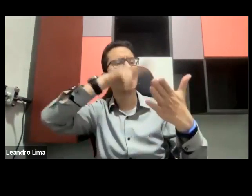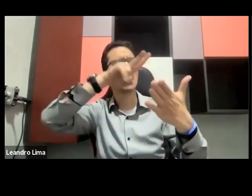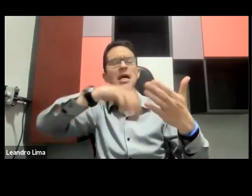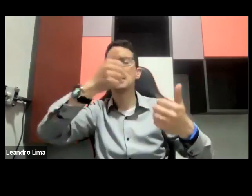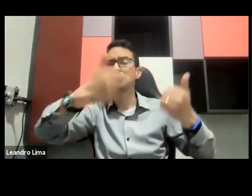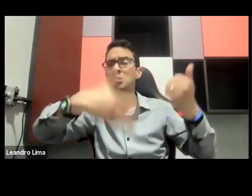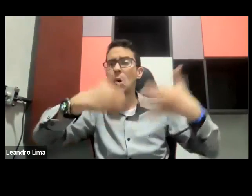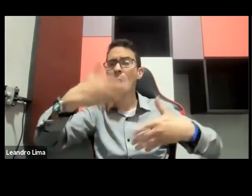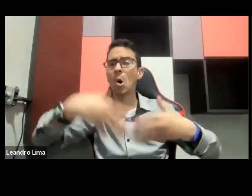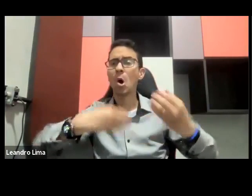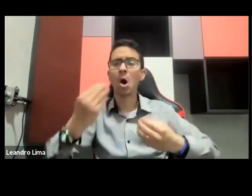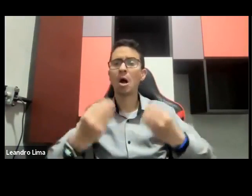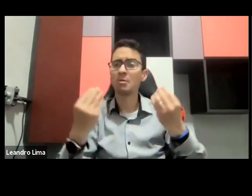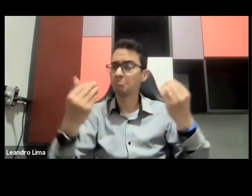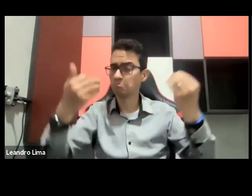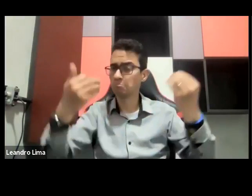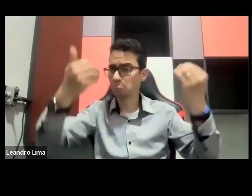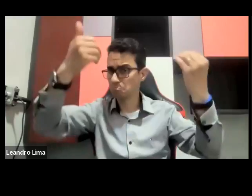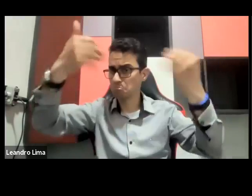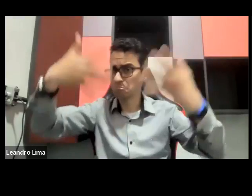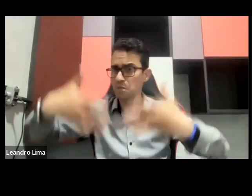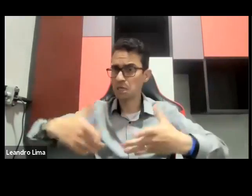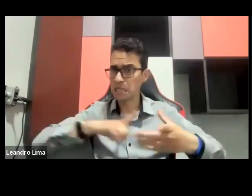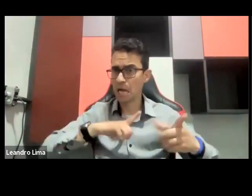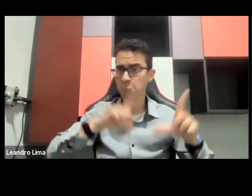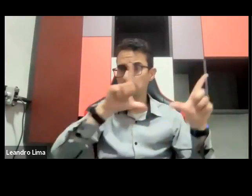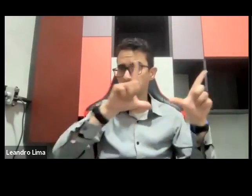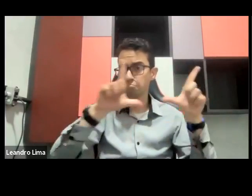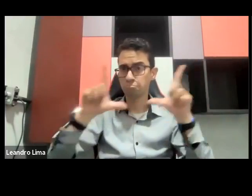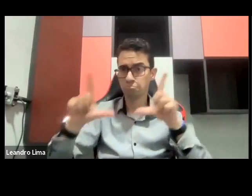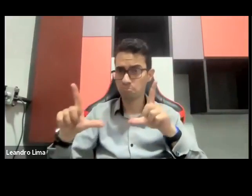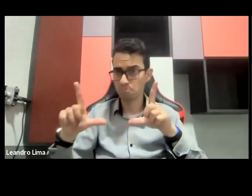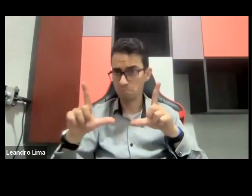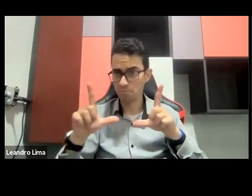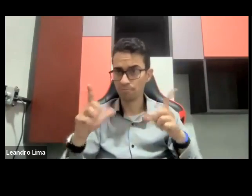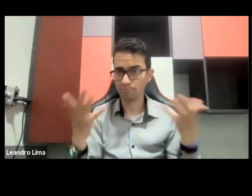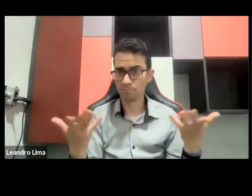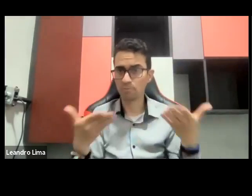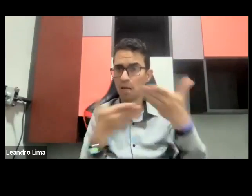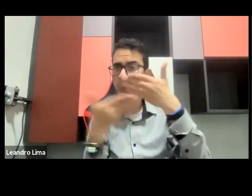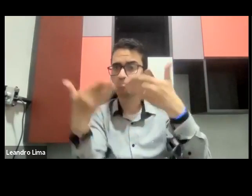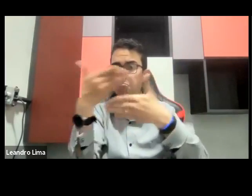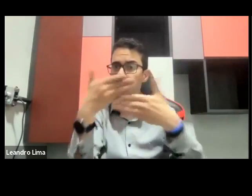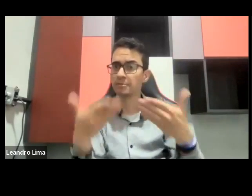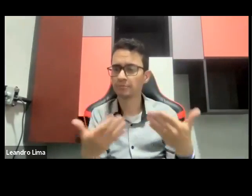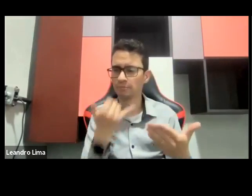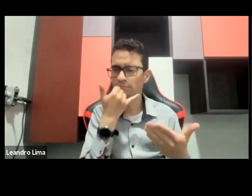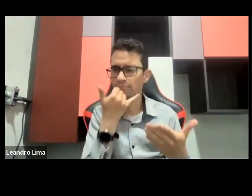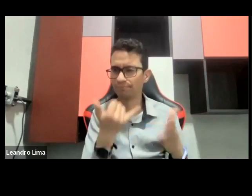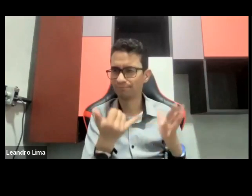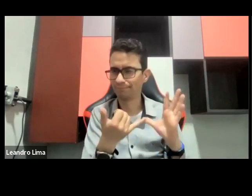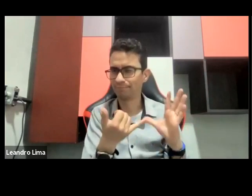mentally and physically. Like a paper presentation. So me know to attack me know to tackle this no